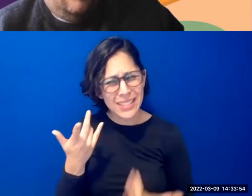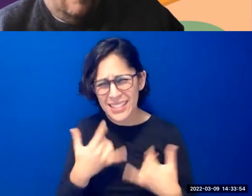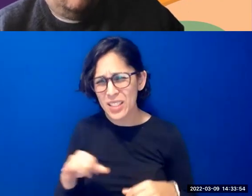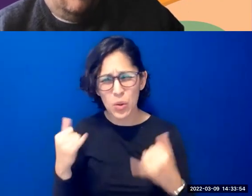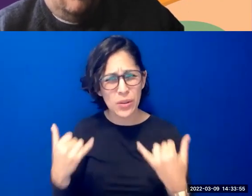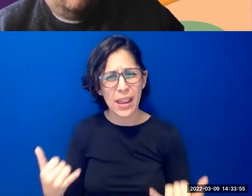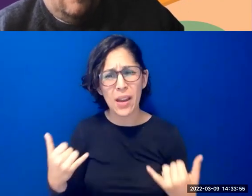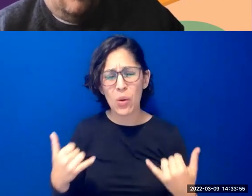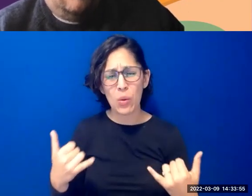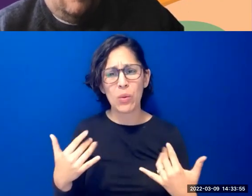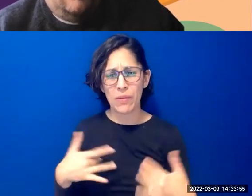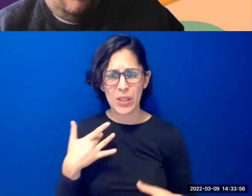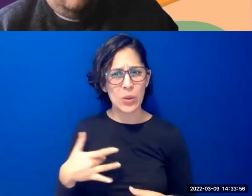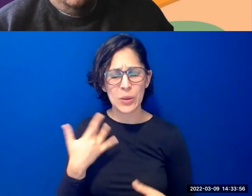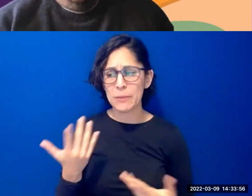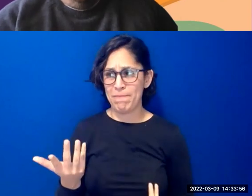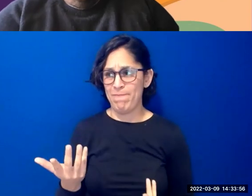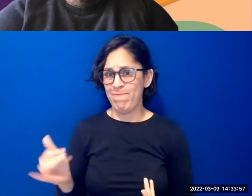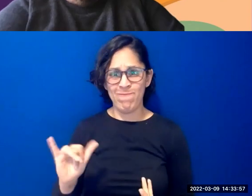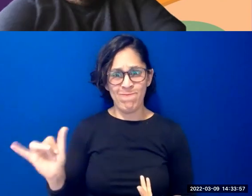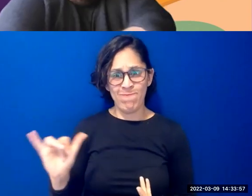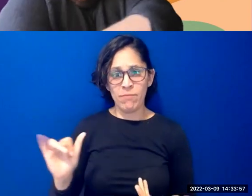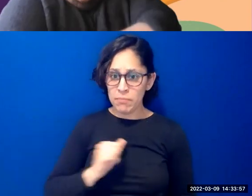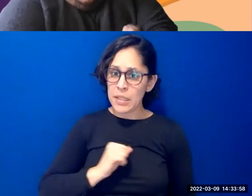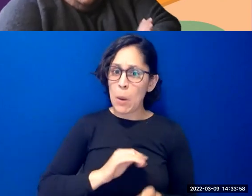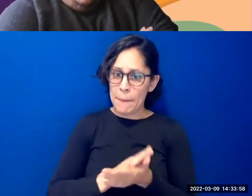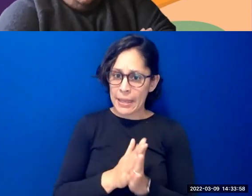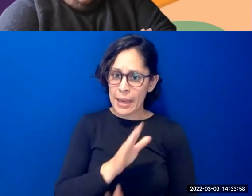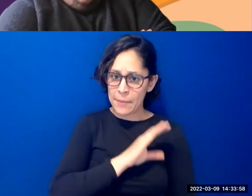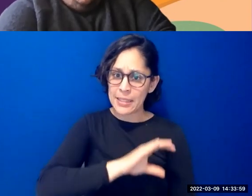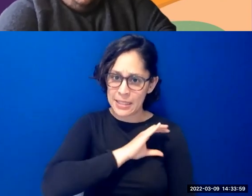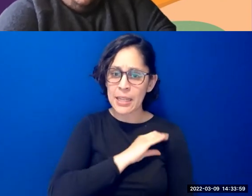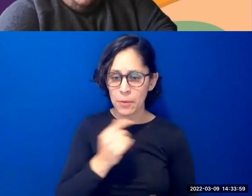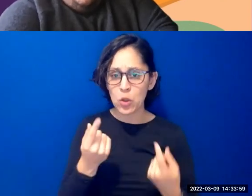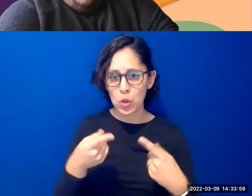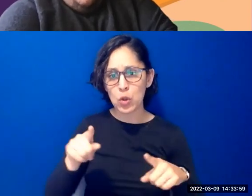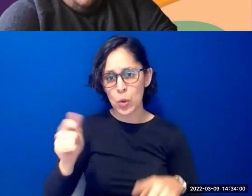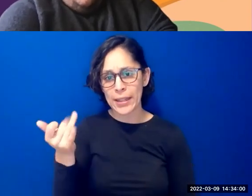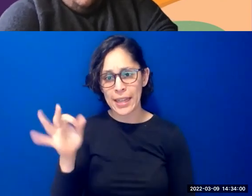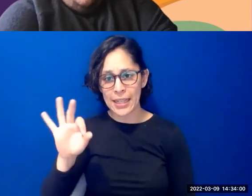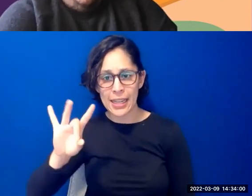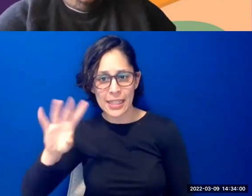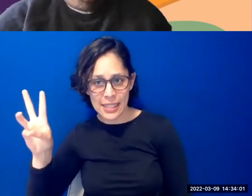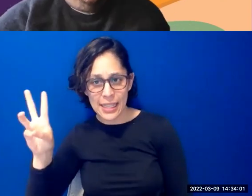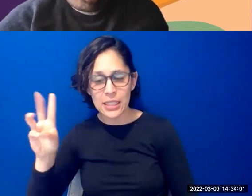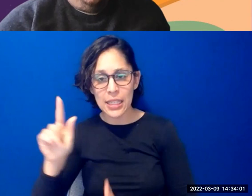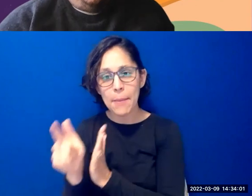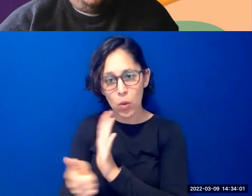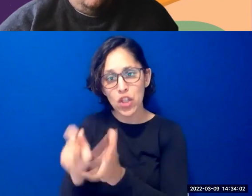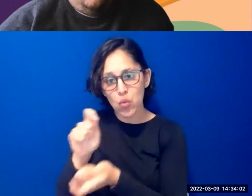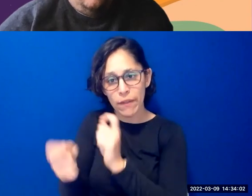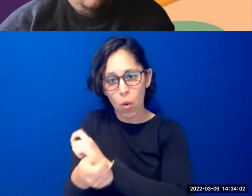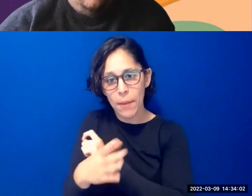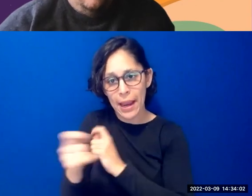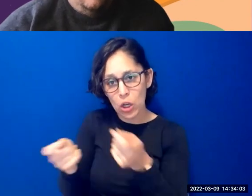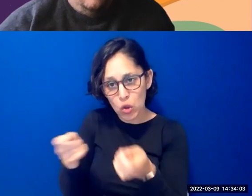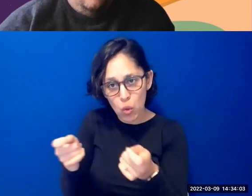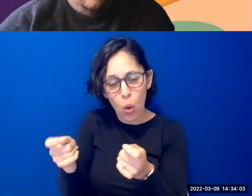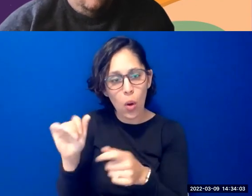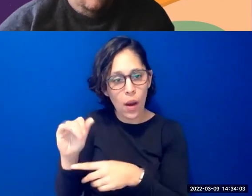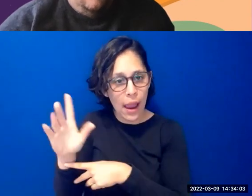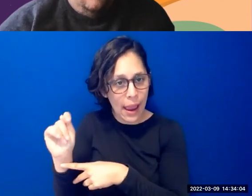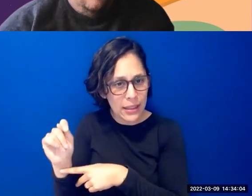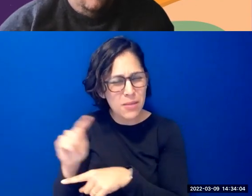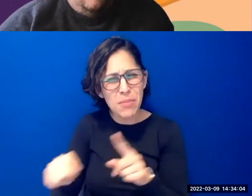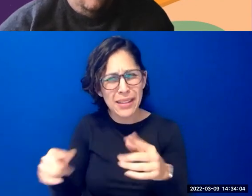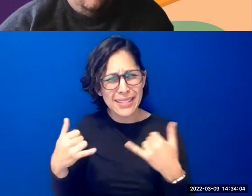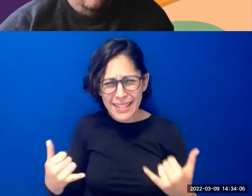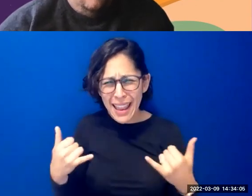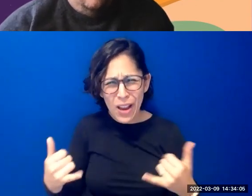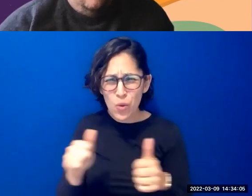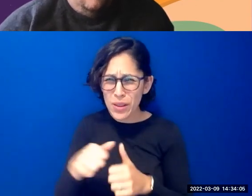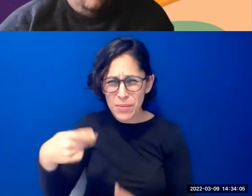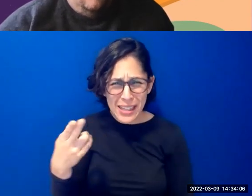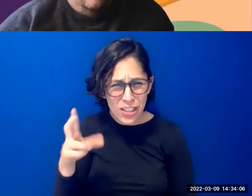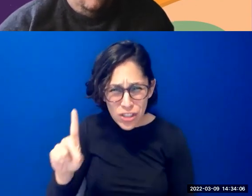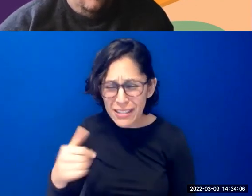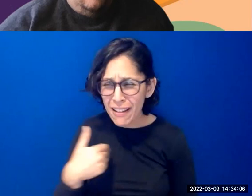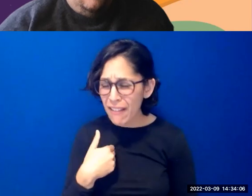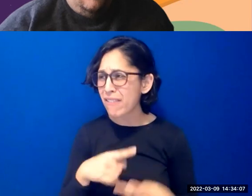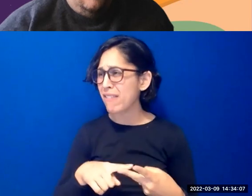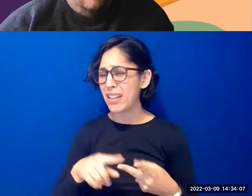Aurora Chang: That I you know I became a citizen during the 1986 immigration reform and control act um but even now with a PhD and documents and stuff I.